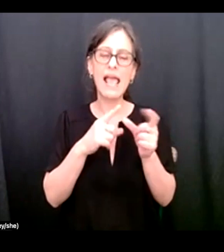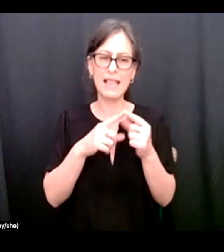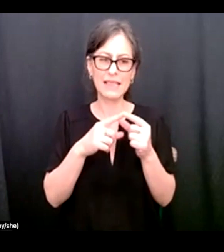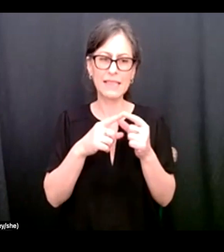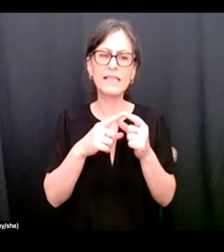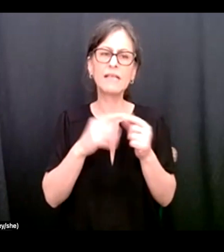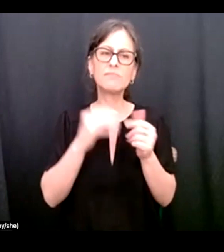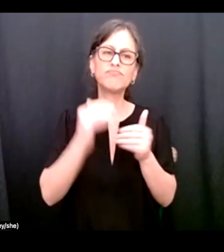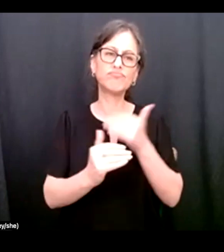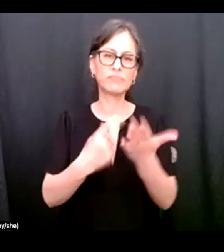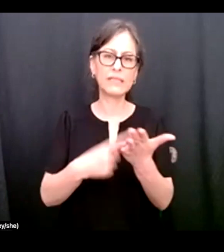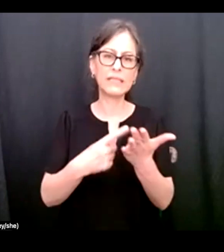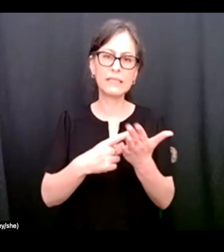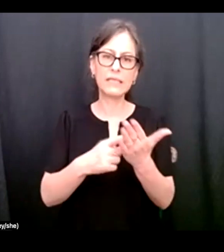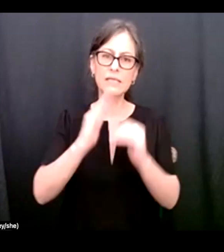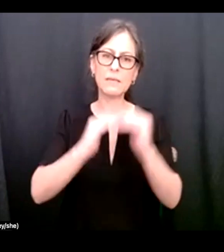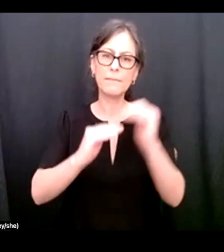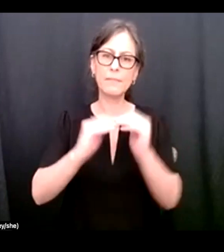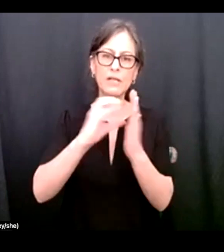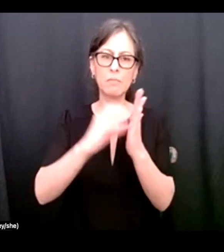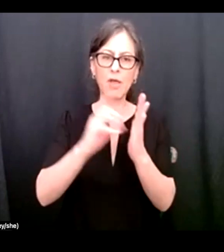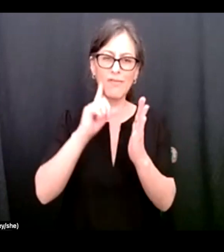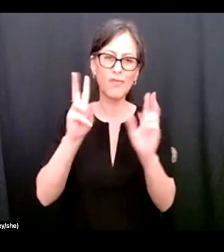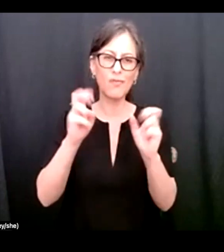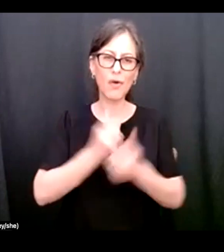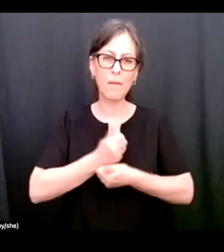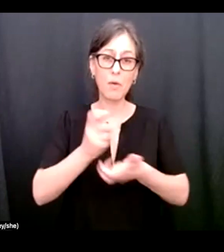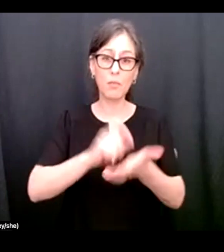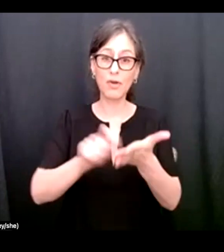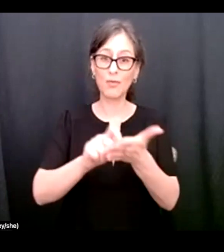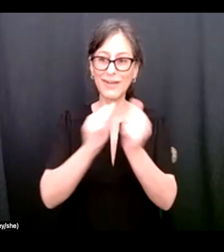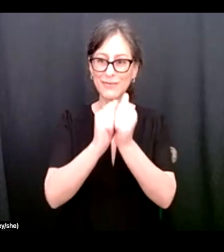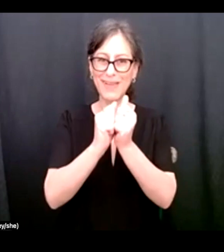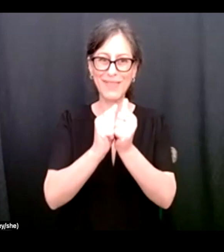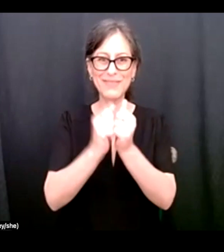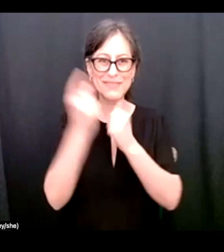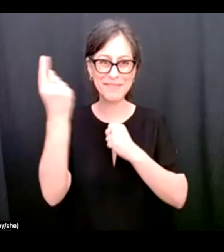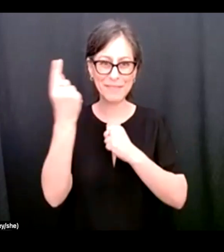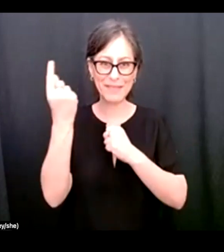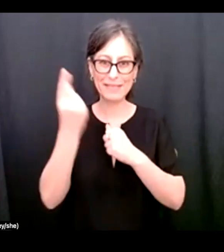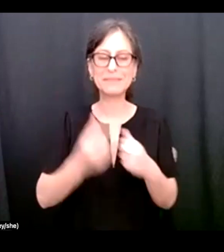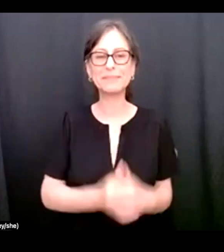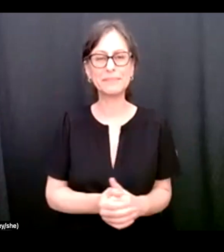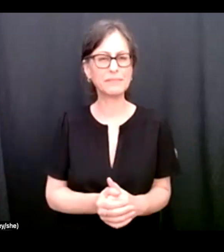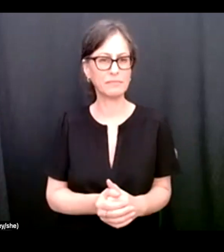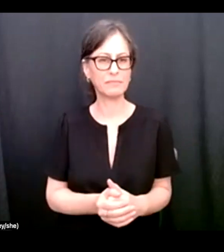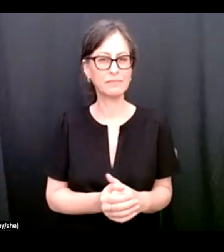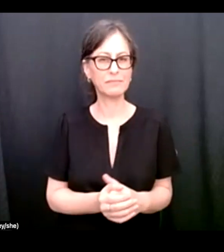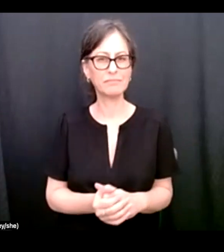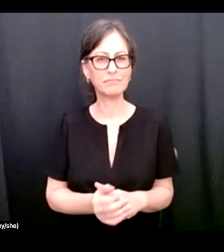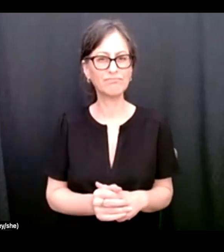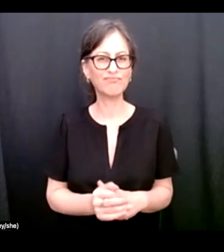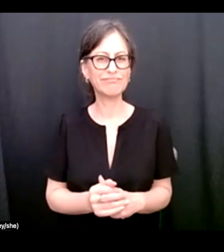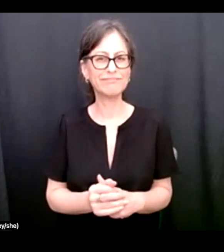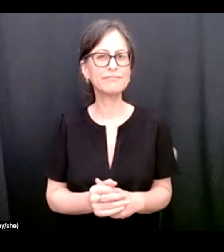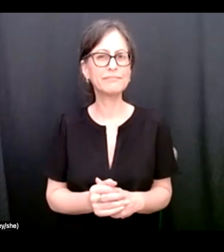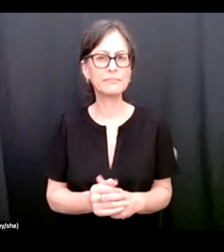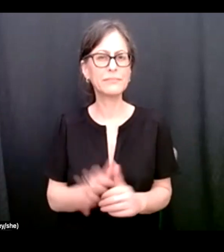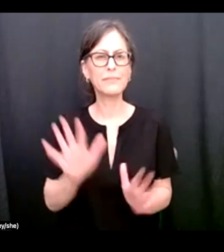blocks to a poem and we're going to write a poem together and really low pressure kind of